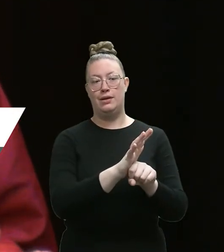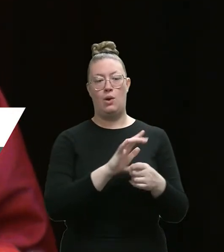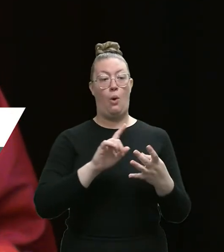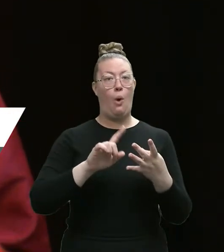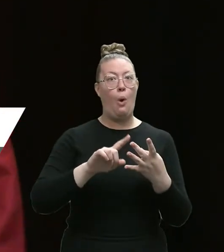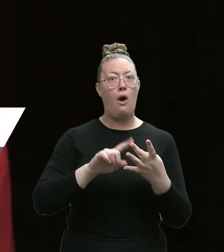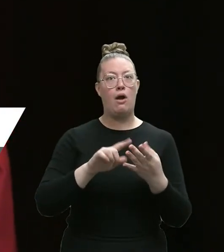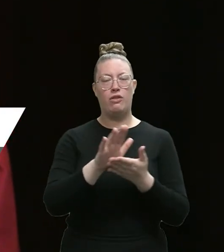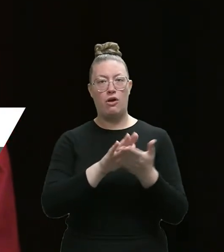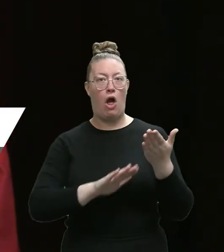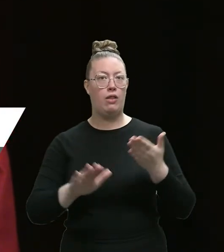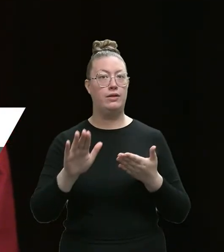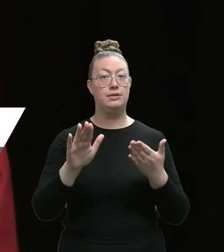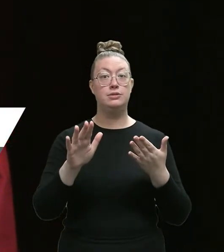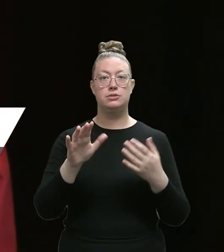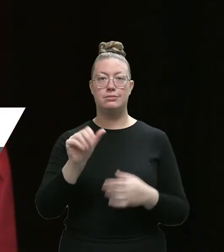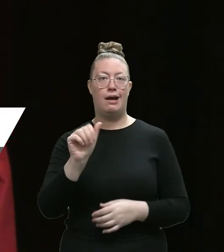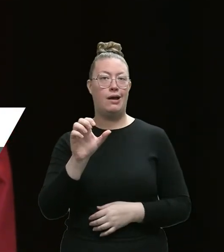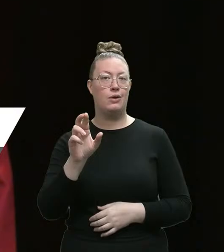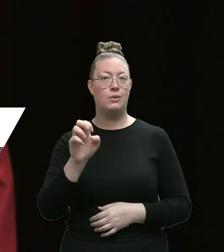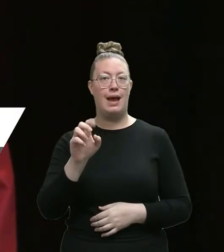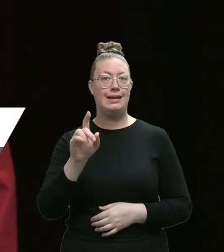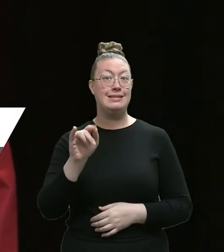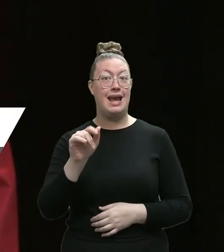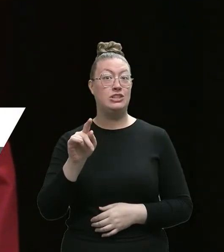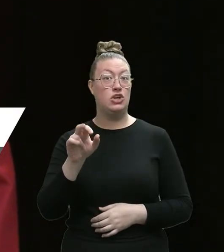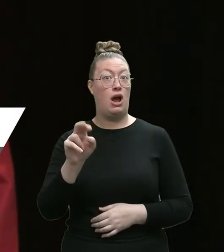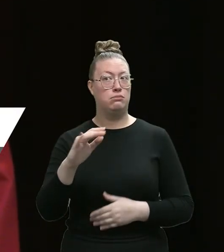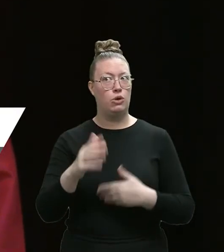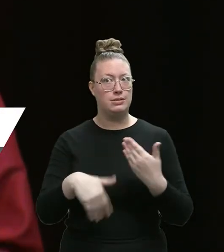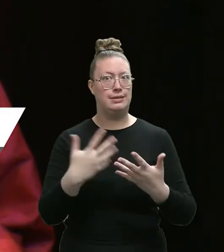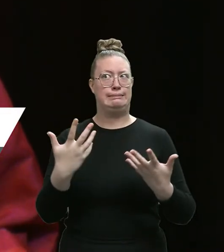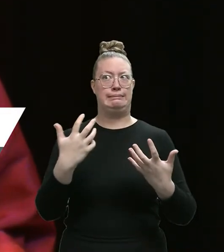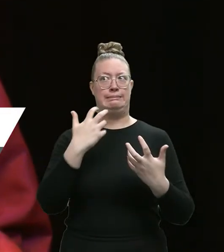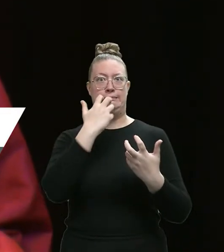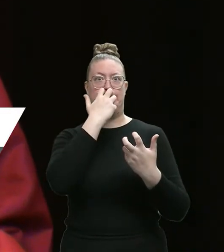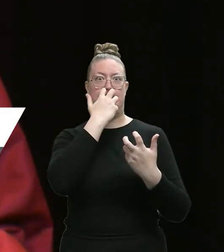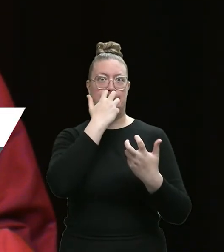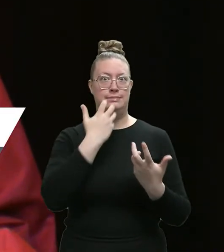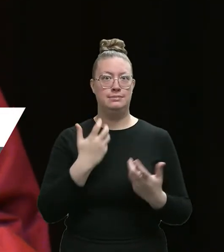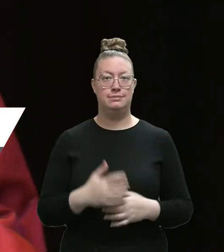but you see them as an opportunity for growth and opportunities to find success in places that you may